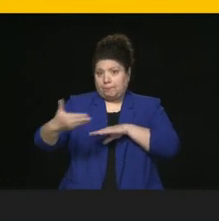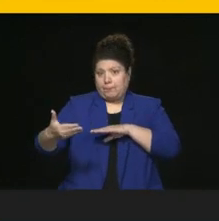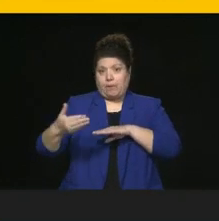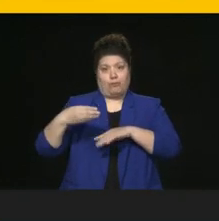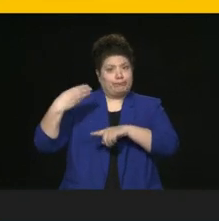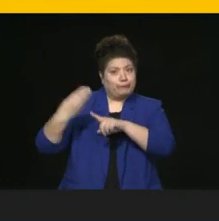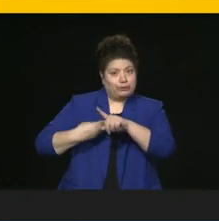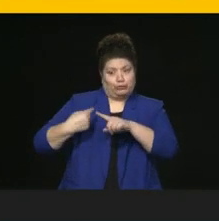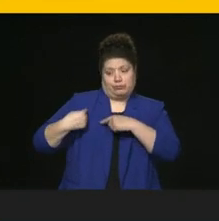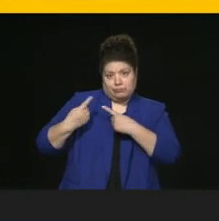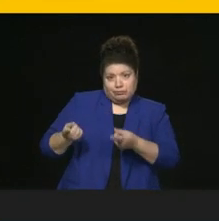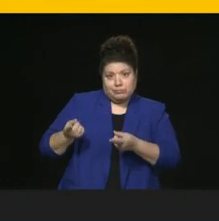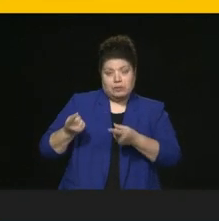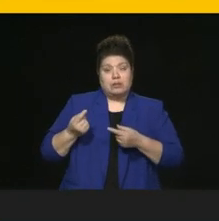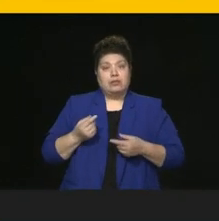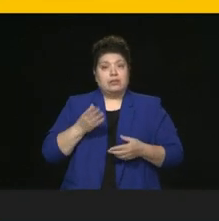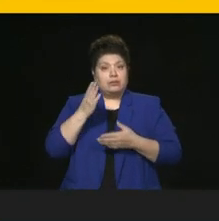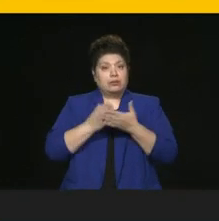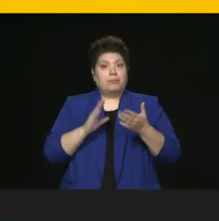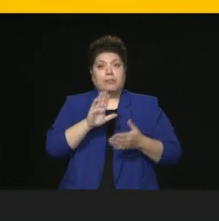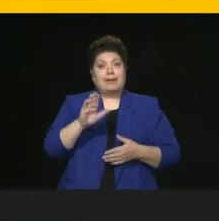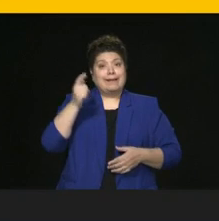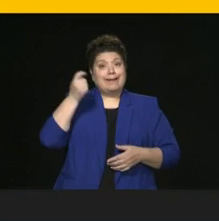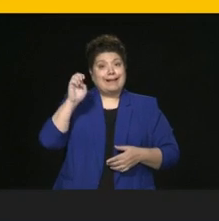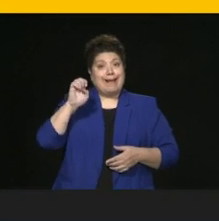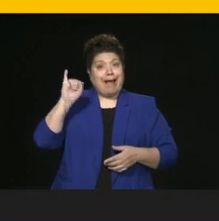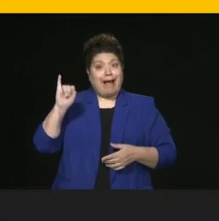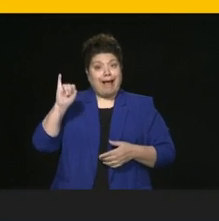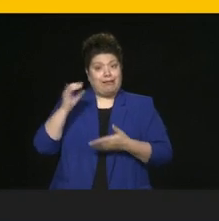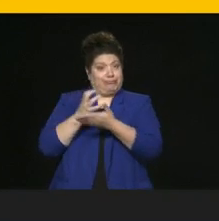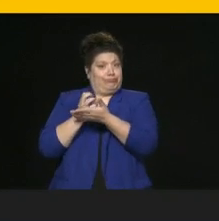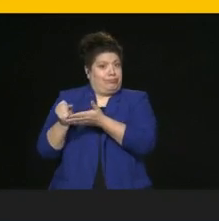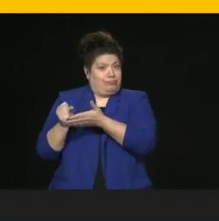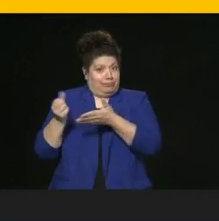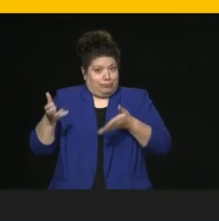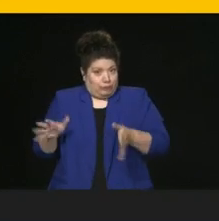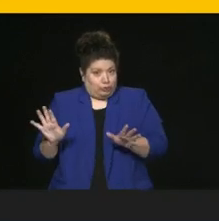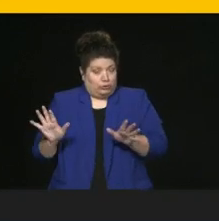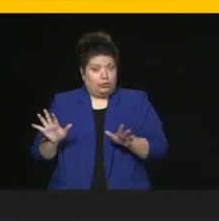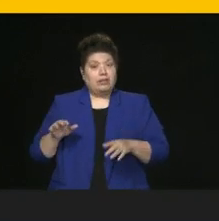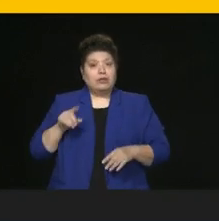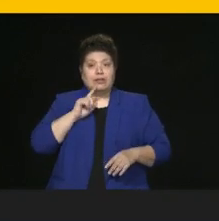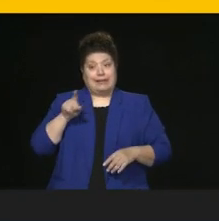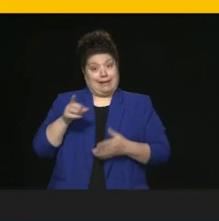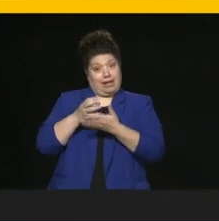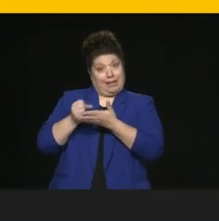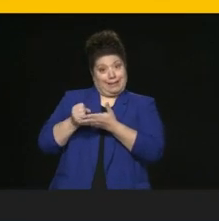THEIR JOBS IN THE PAST FEW MONTHS AND THOSE WHO HAVE LOST